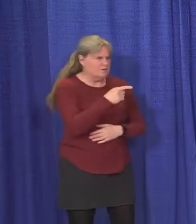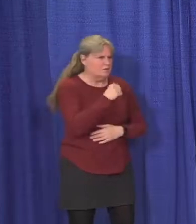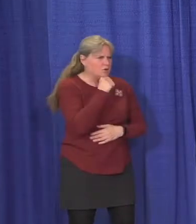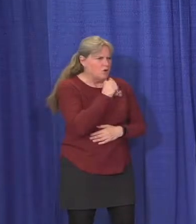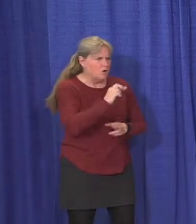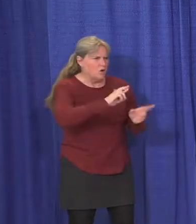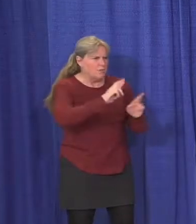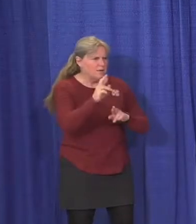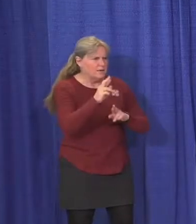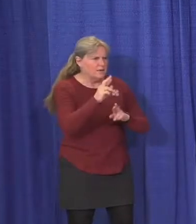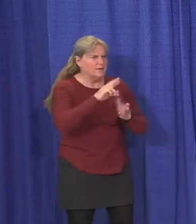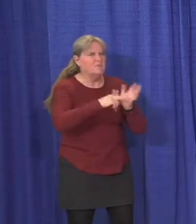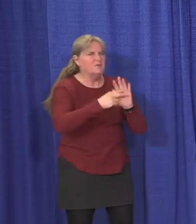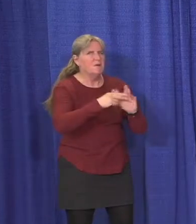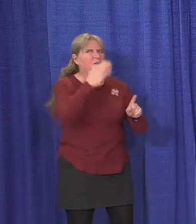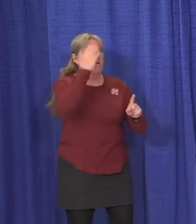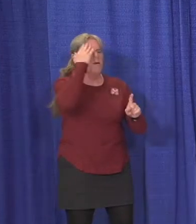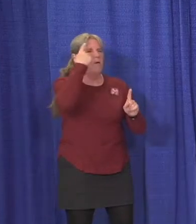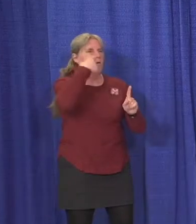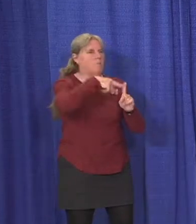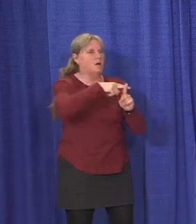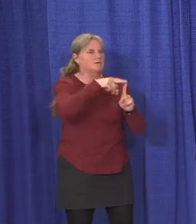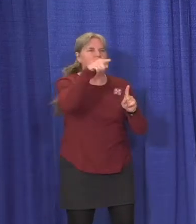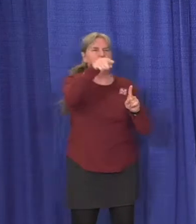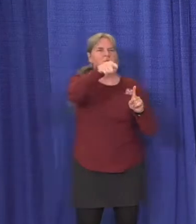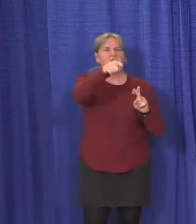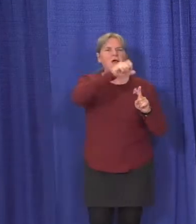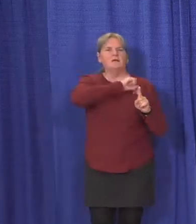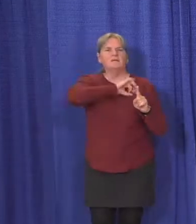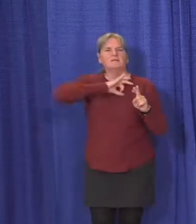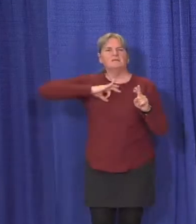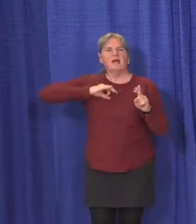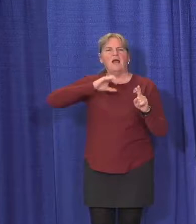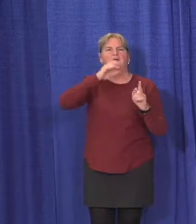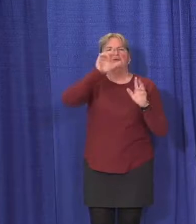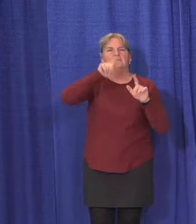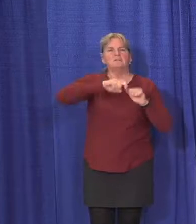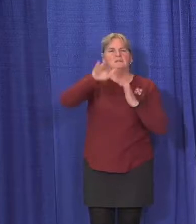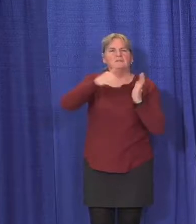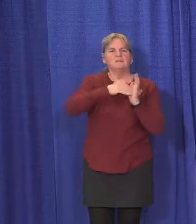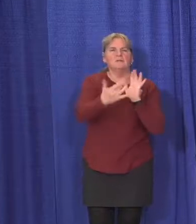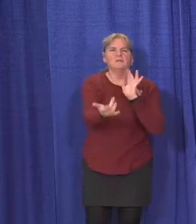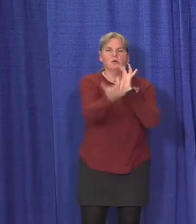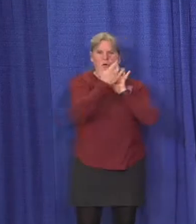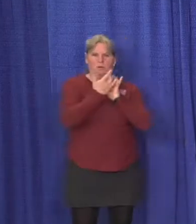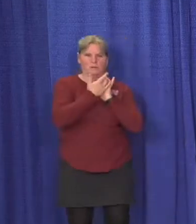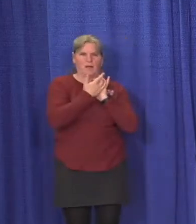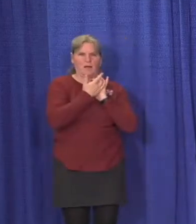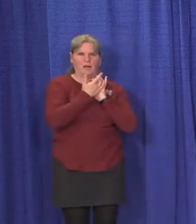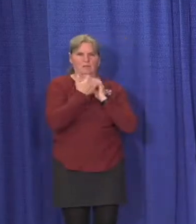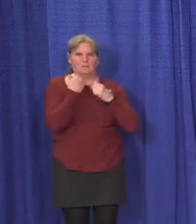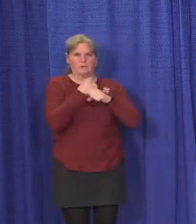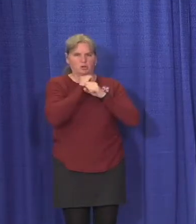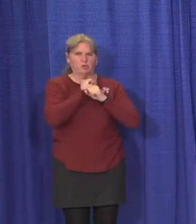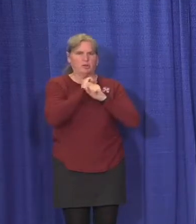not ready and you will be followed up with personally.